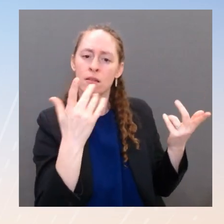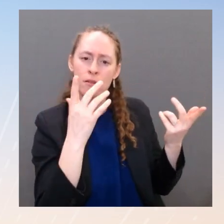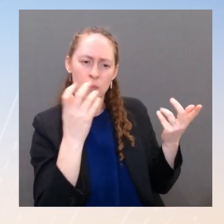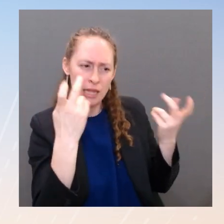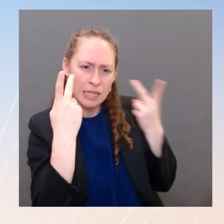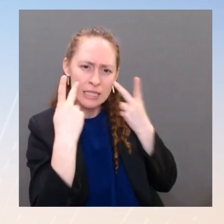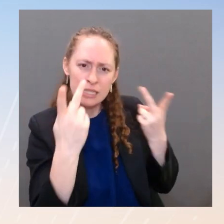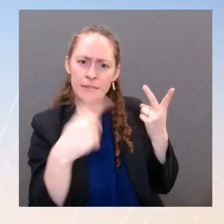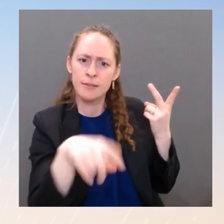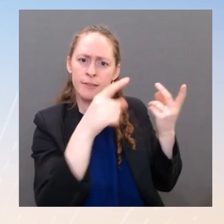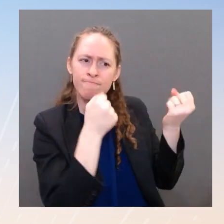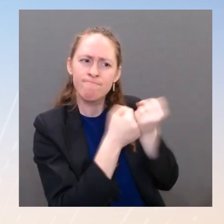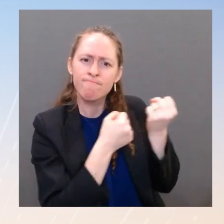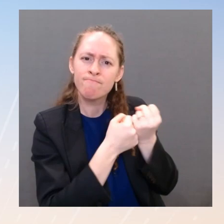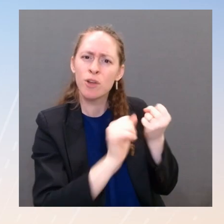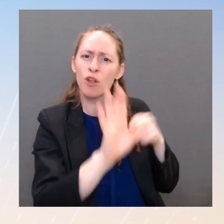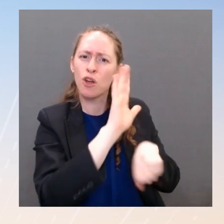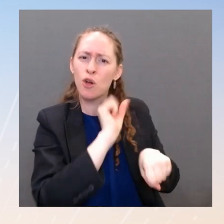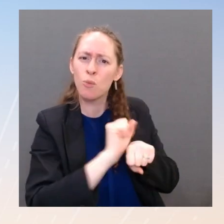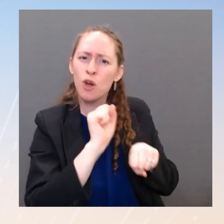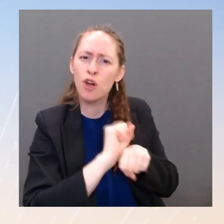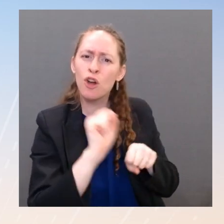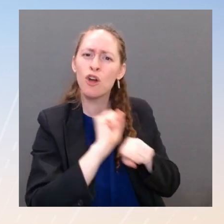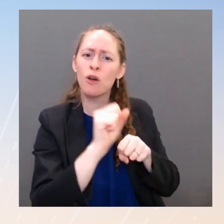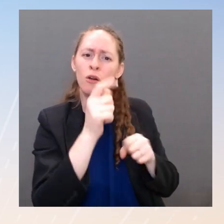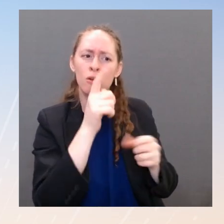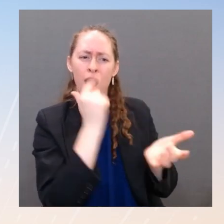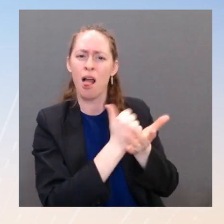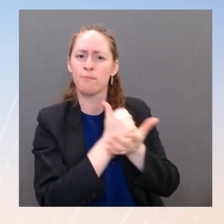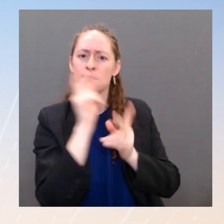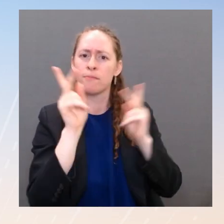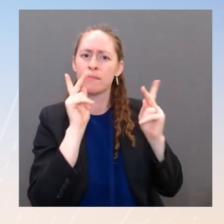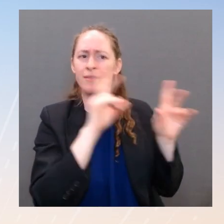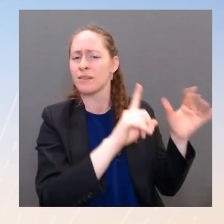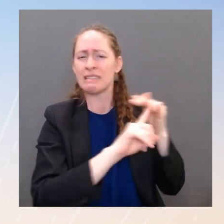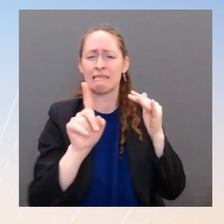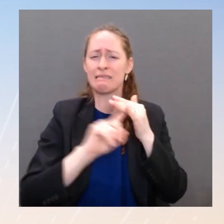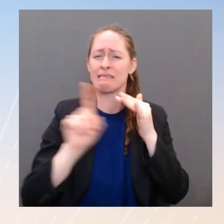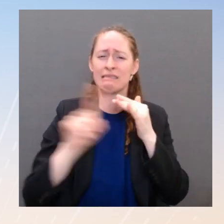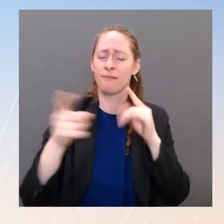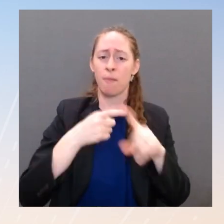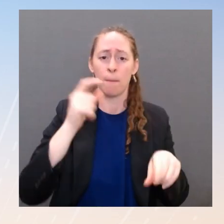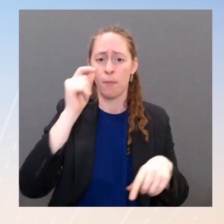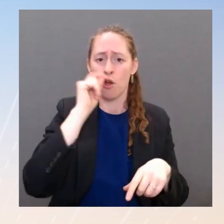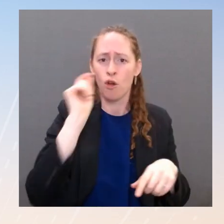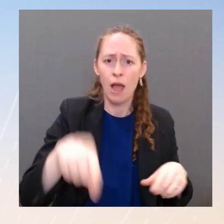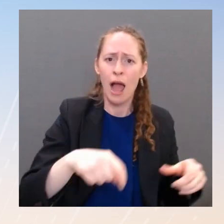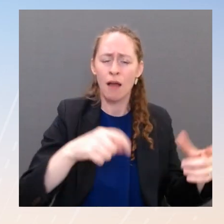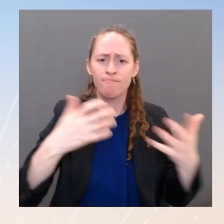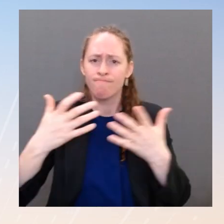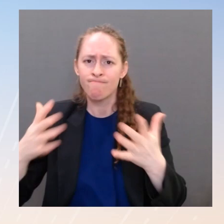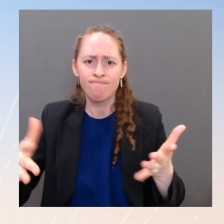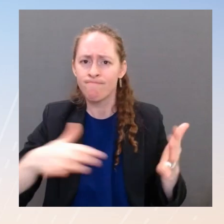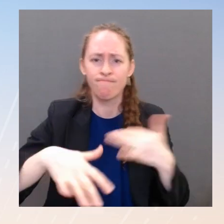on behalf of supporting the Ukrainian people. And she is going -- and I think the significance of this should not be lost --